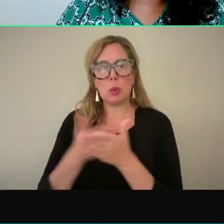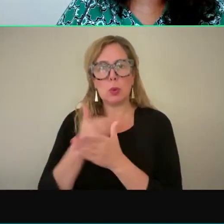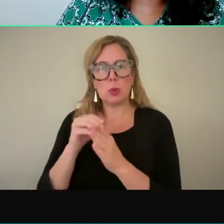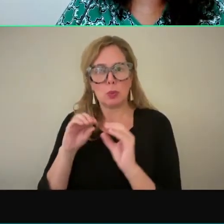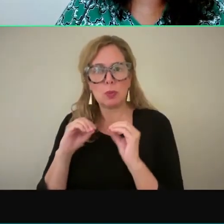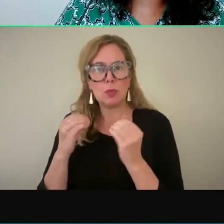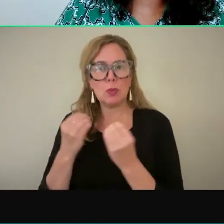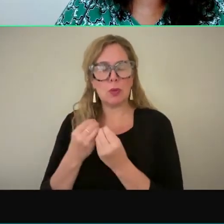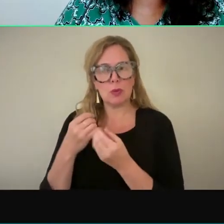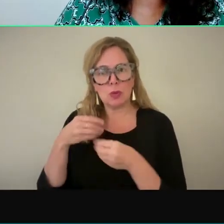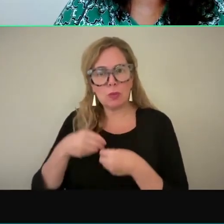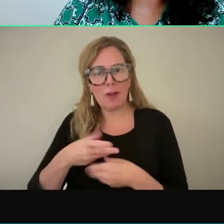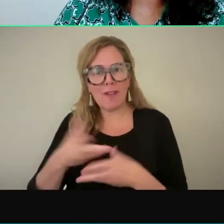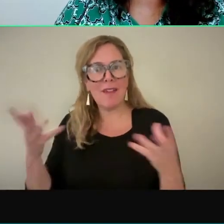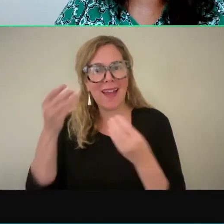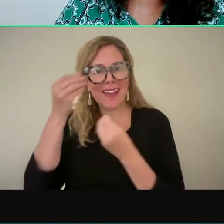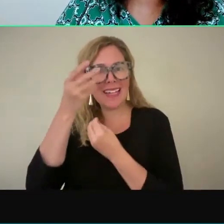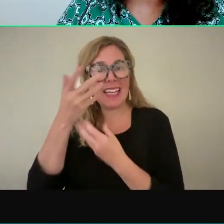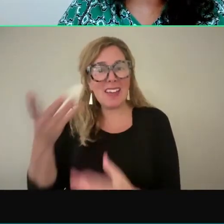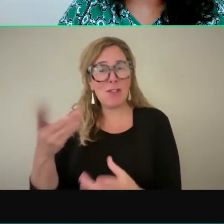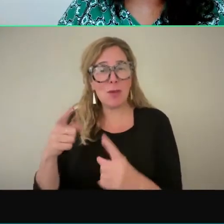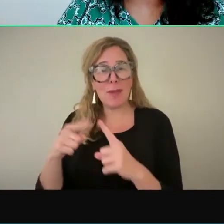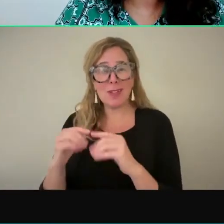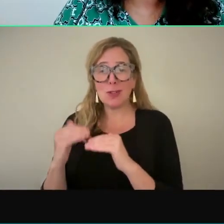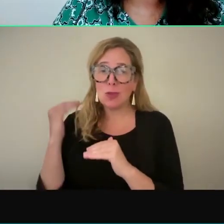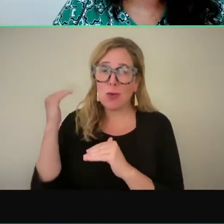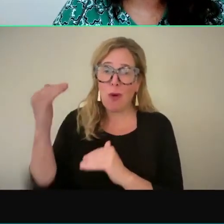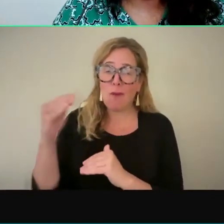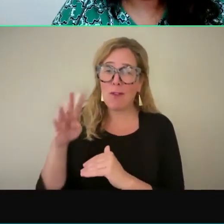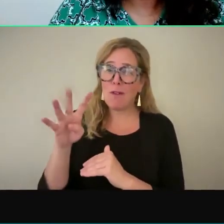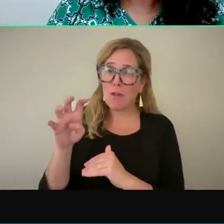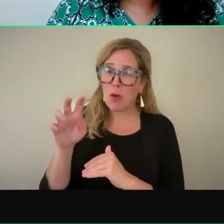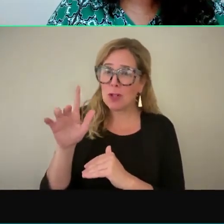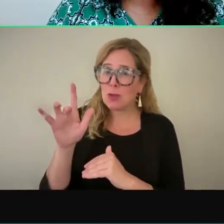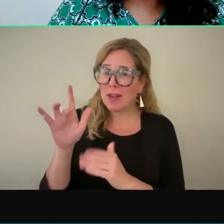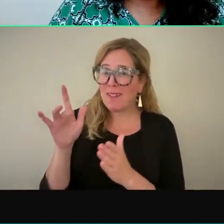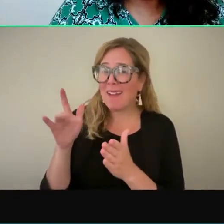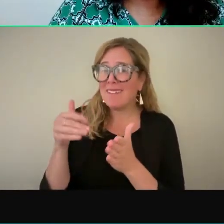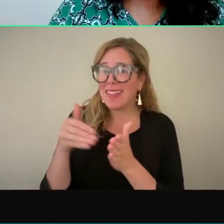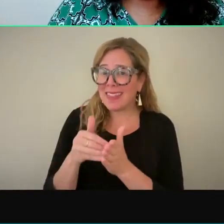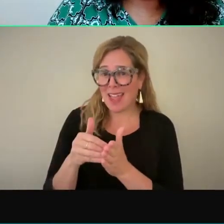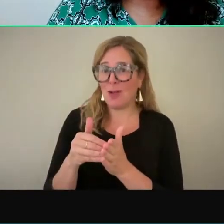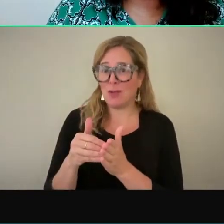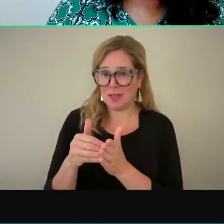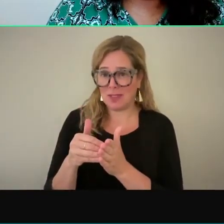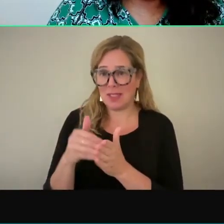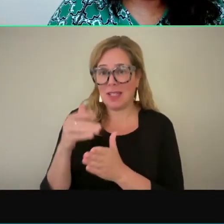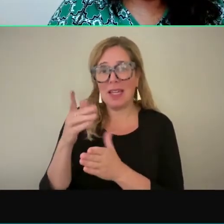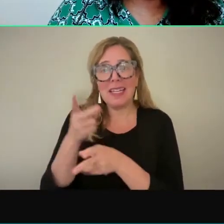425,000 dementia caregivers weekly. Here's a conversation that I had with Dr. Natali that